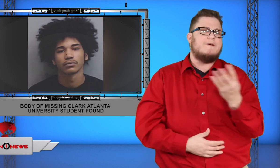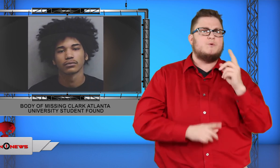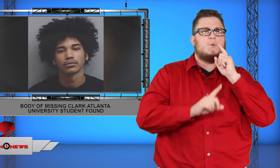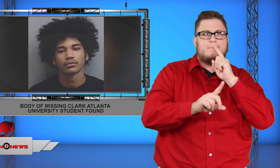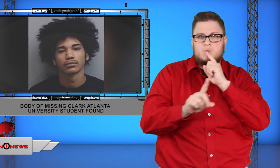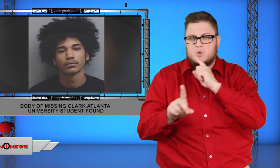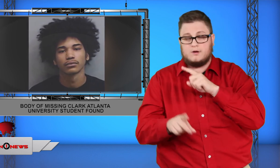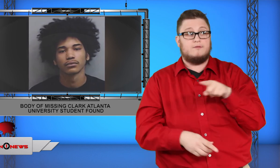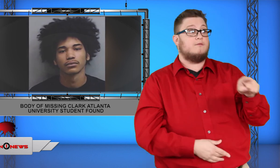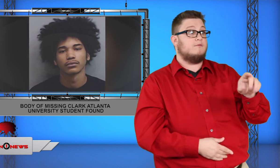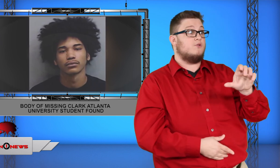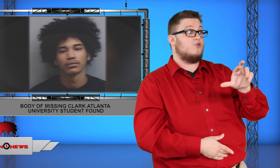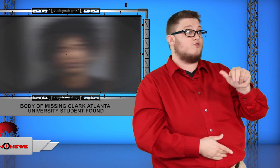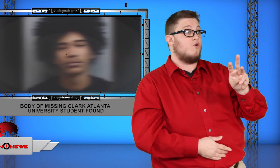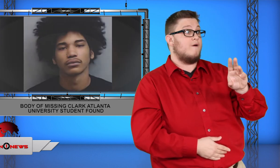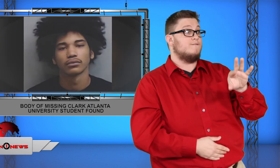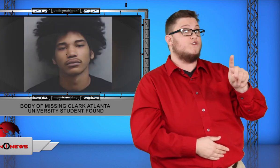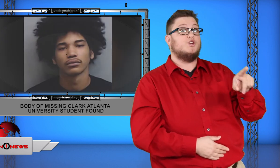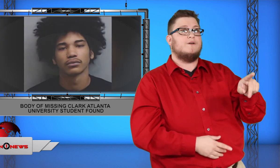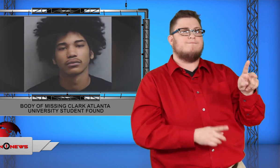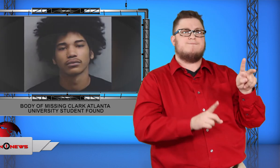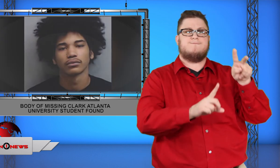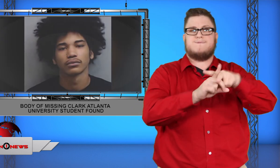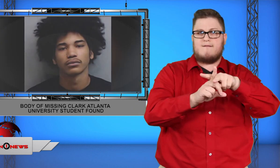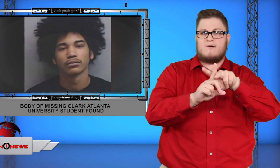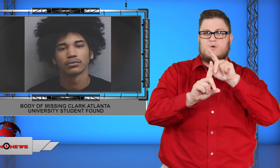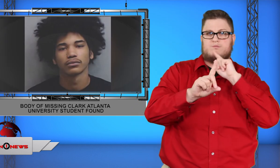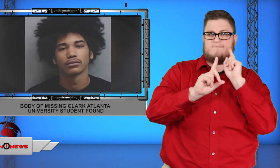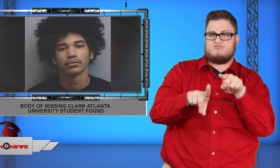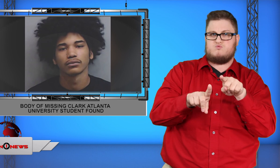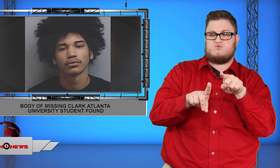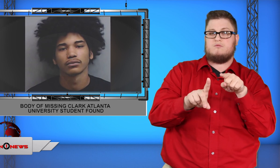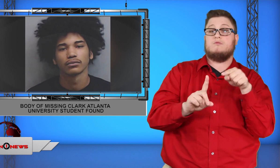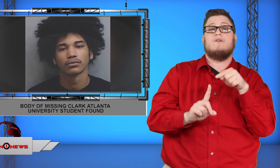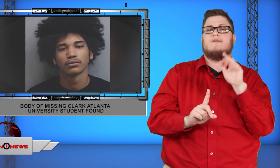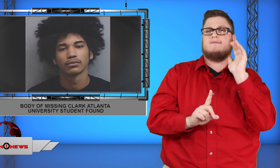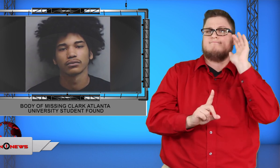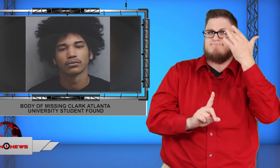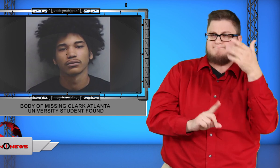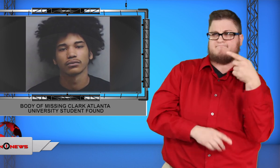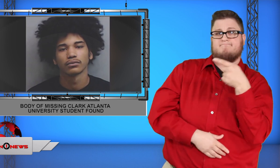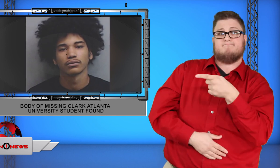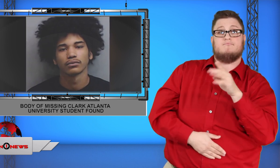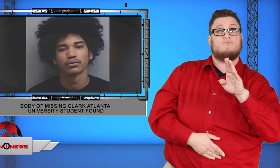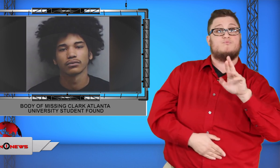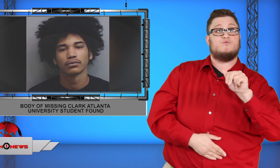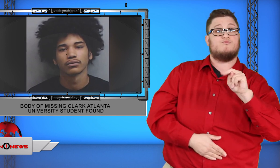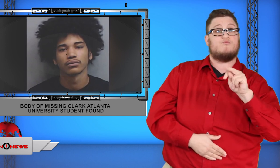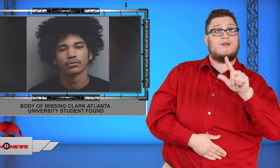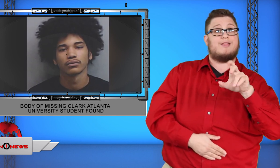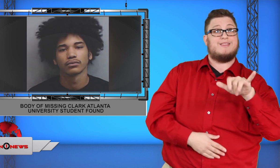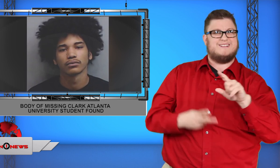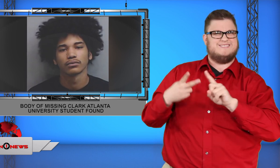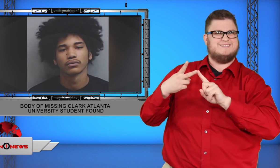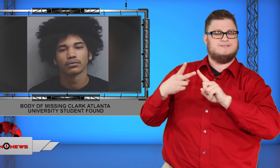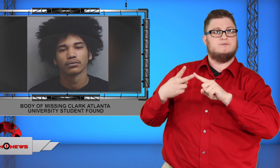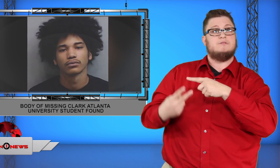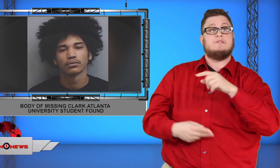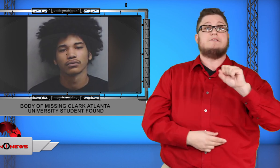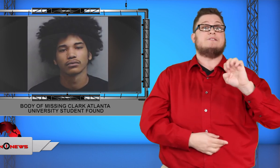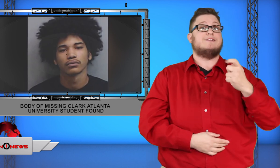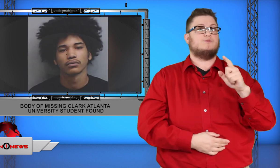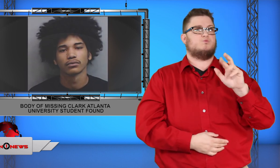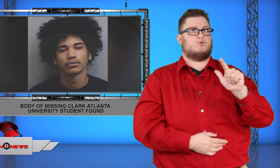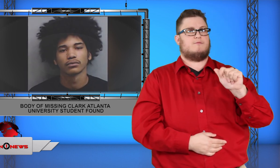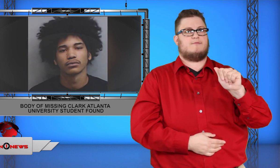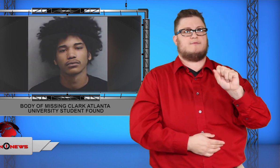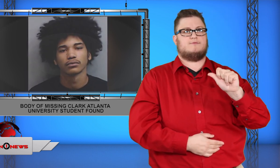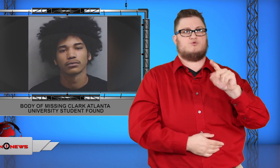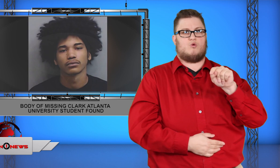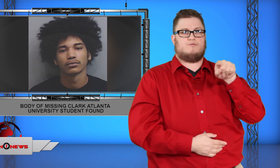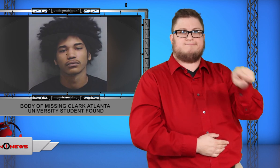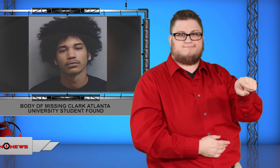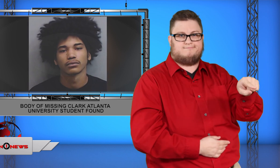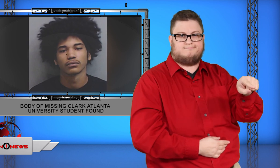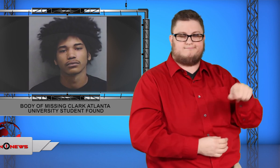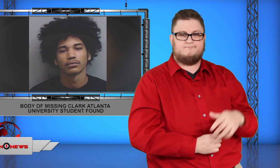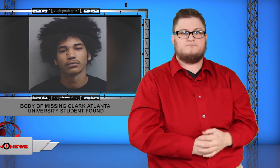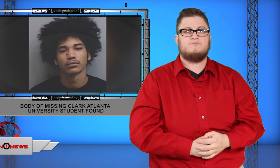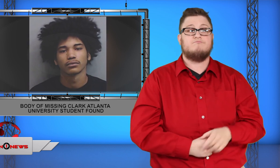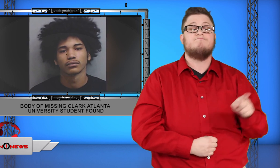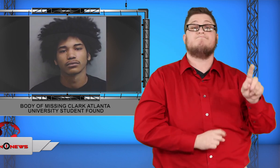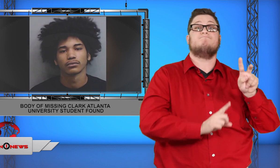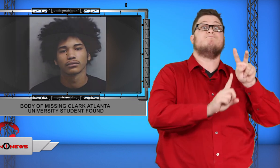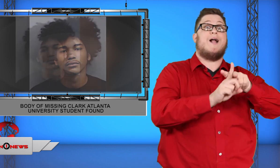There are reports Crawford filed a report alleging Brantley sexually assaulted her.